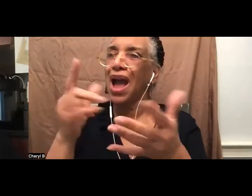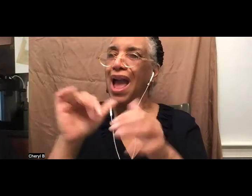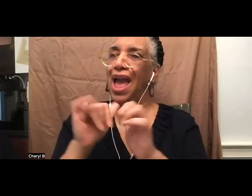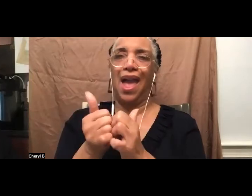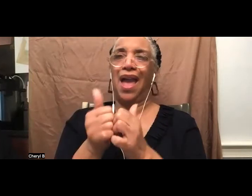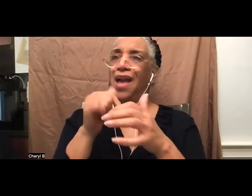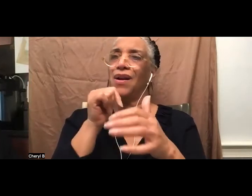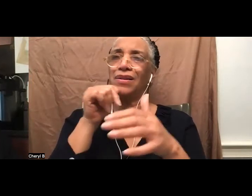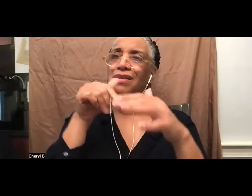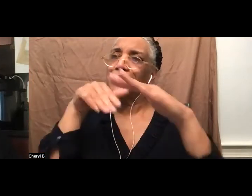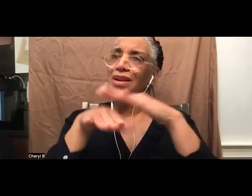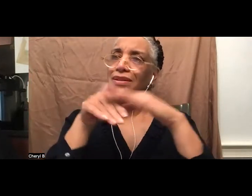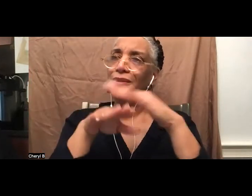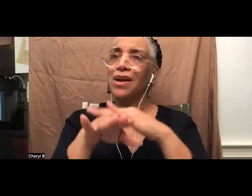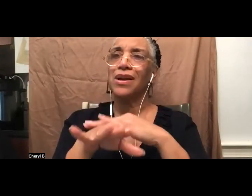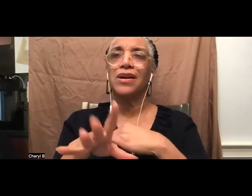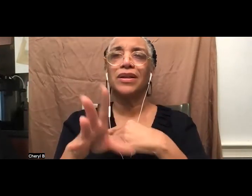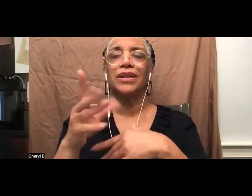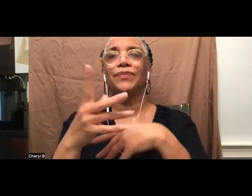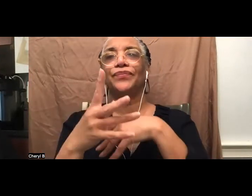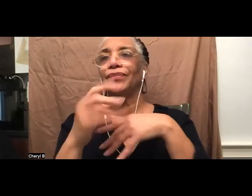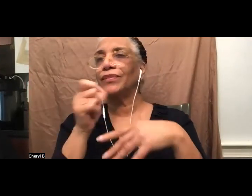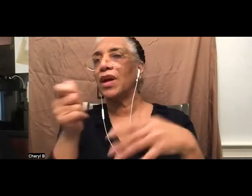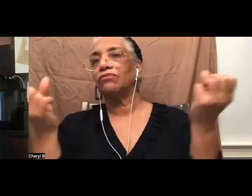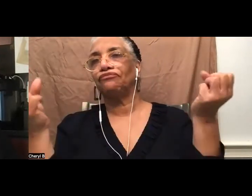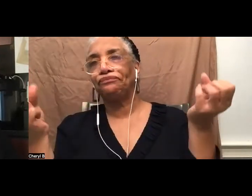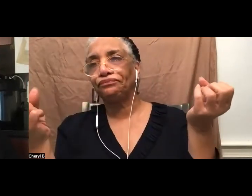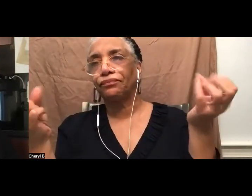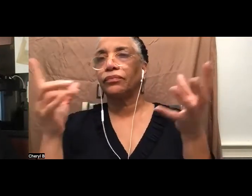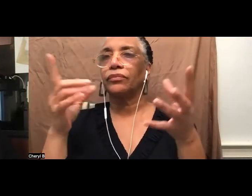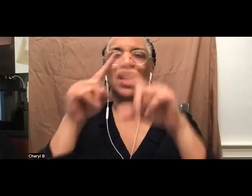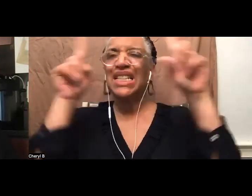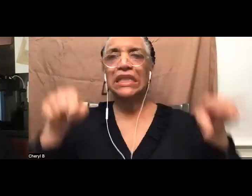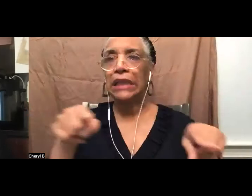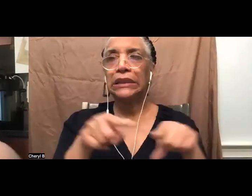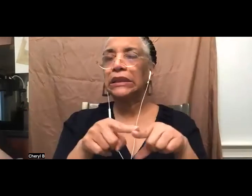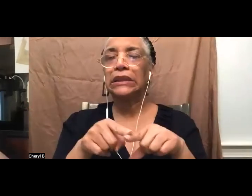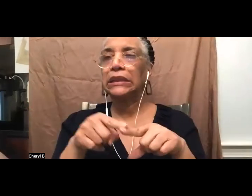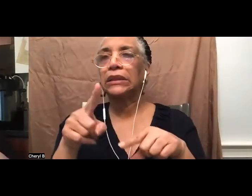Poor signage, lack of information about the accessible entrance. I didn't even know